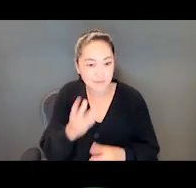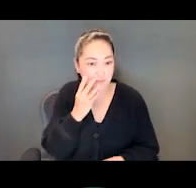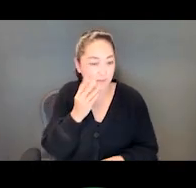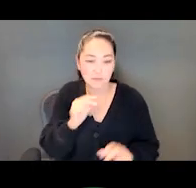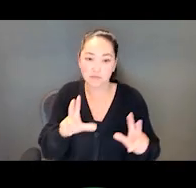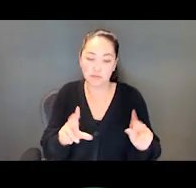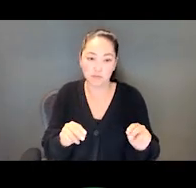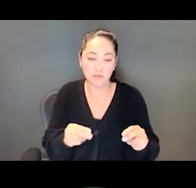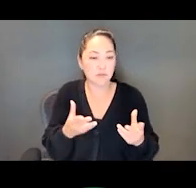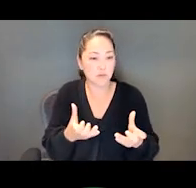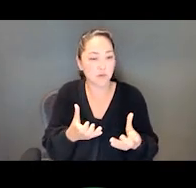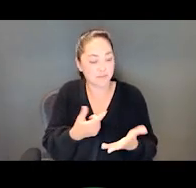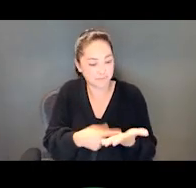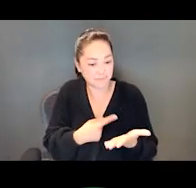We have to think about.